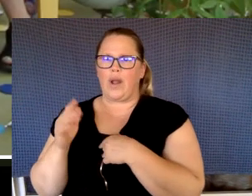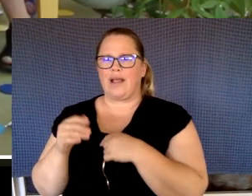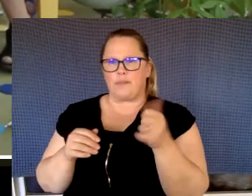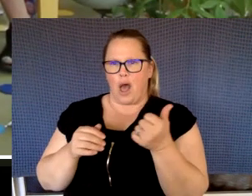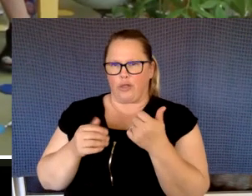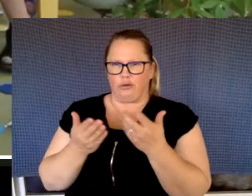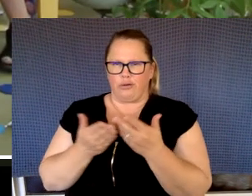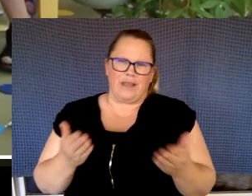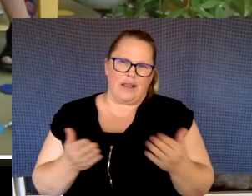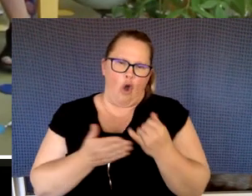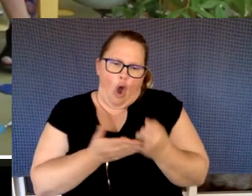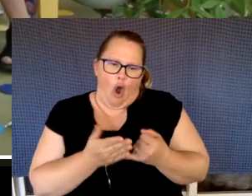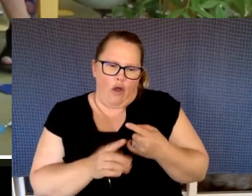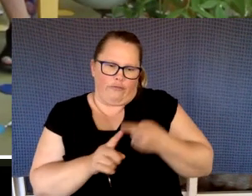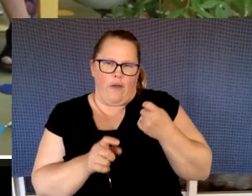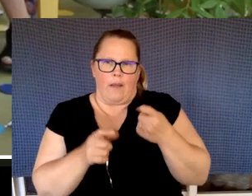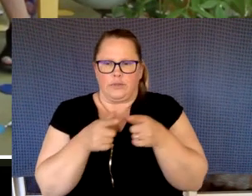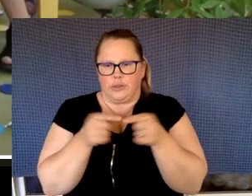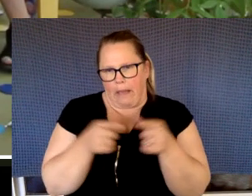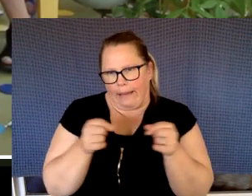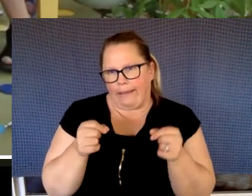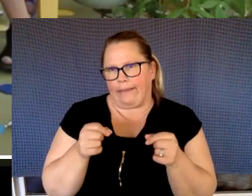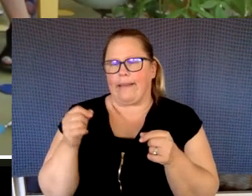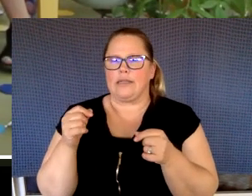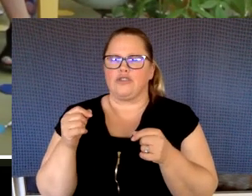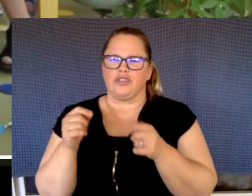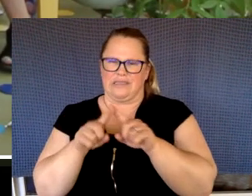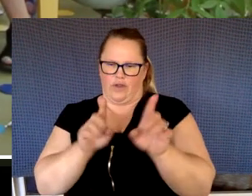commemorative bit of art from the country of Japan.